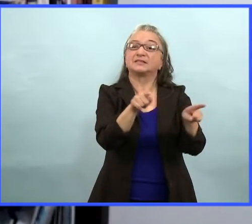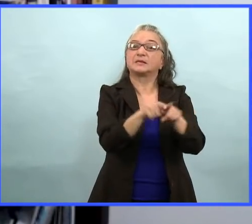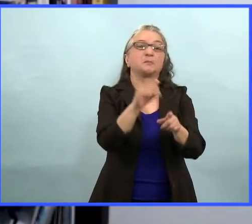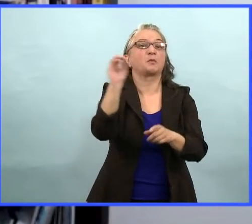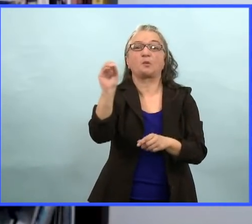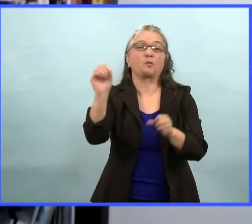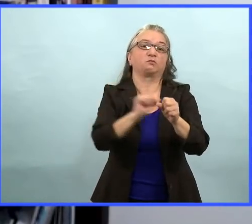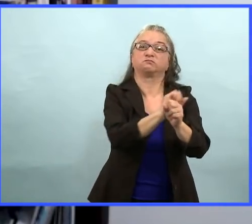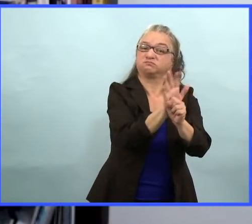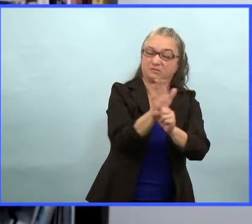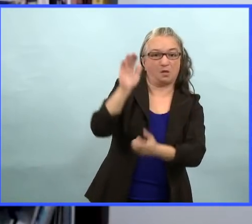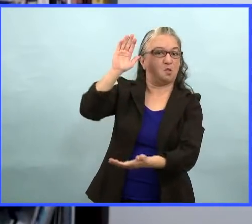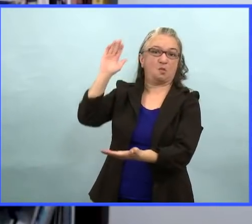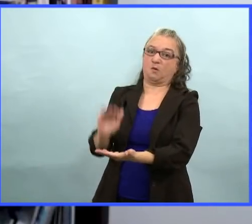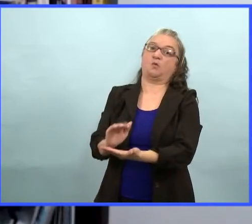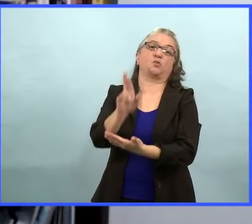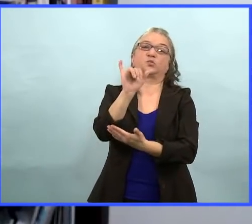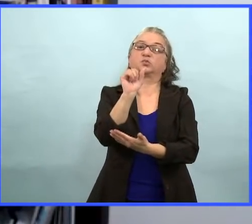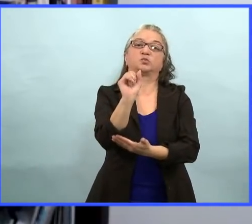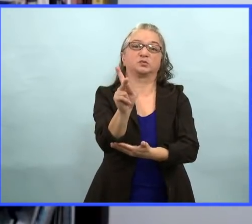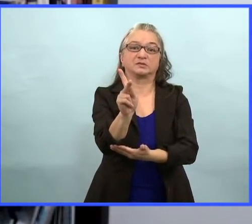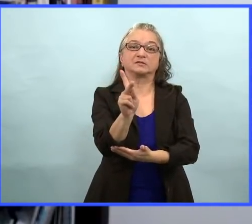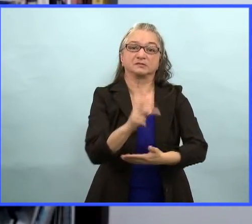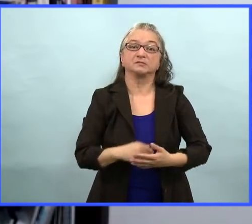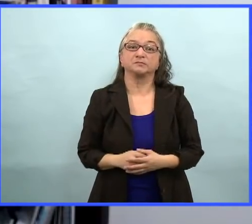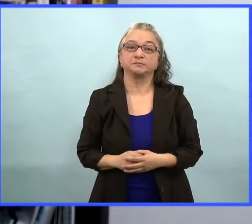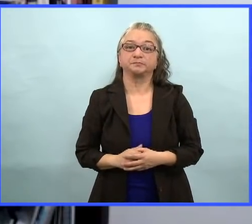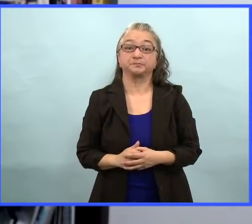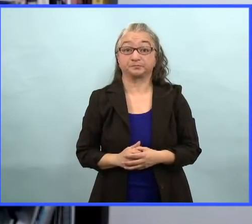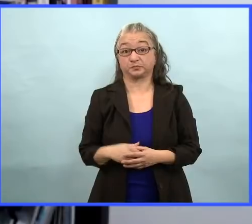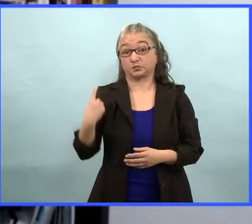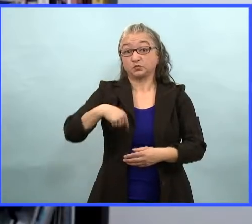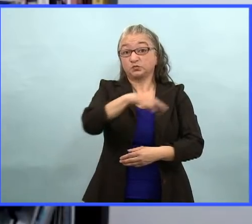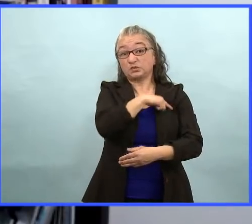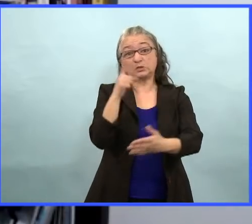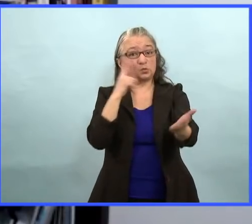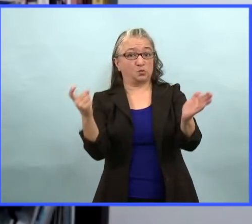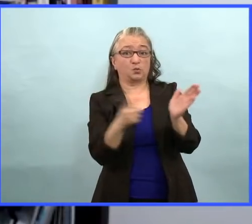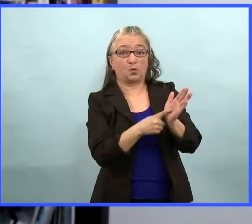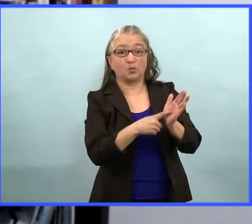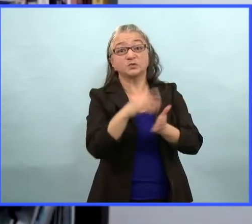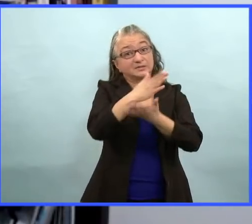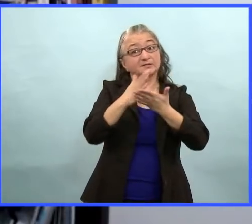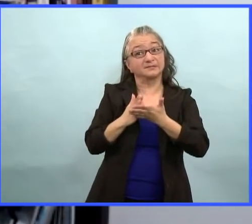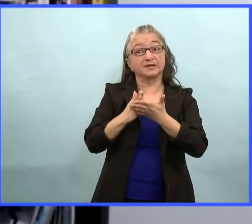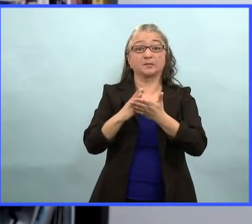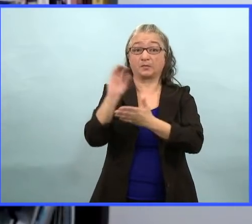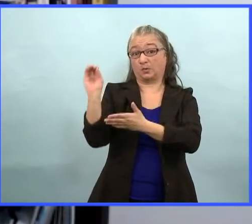a decrease in protection against infection with omicron unlike what we saw in older adults teens